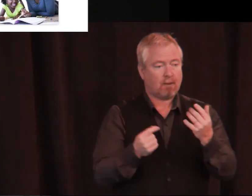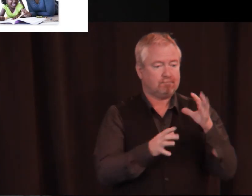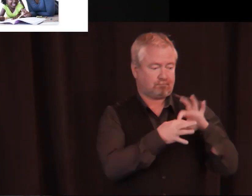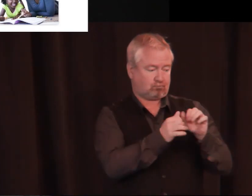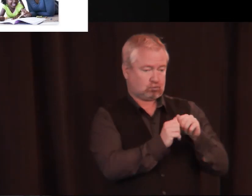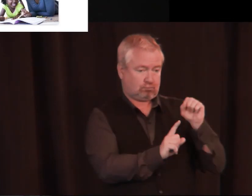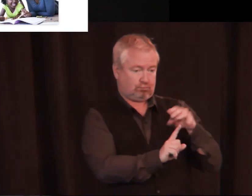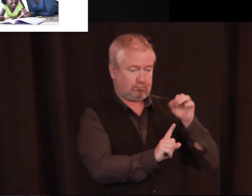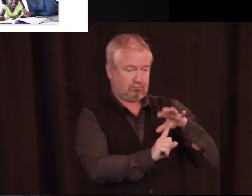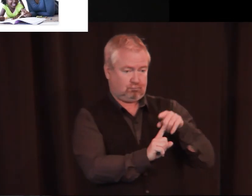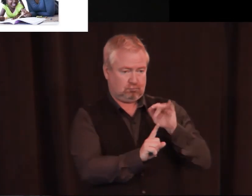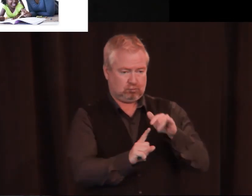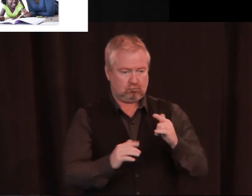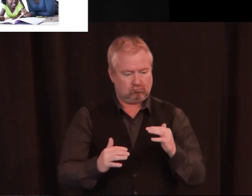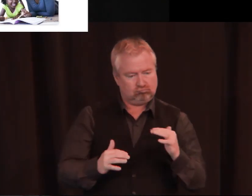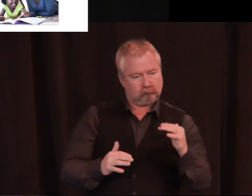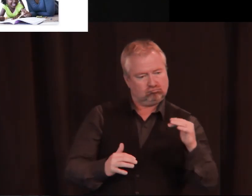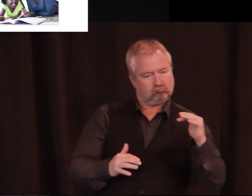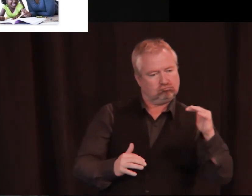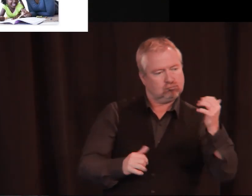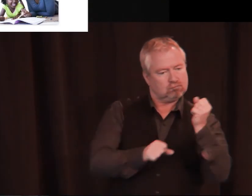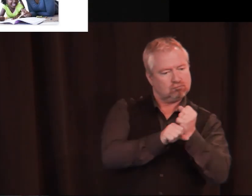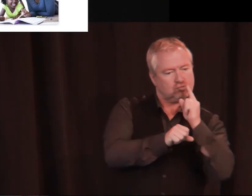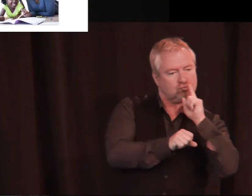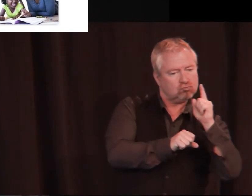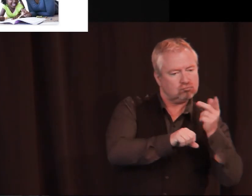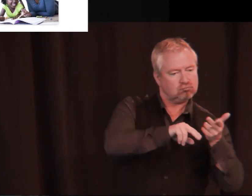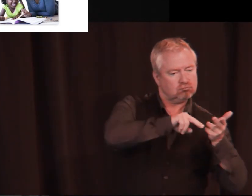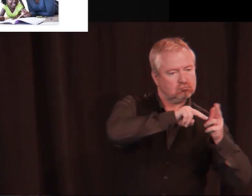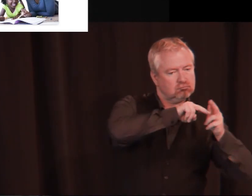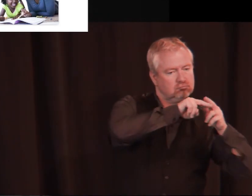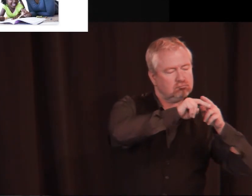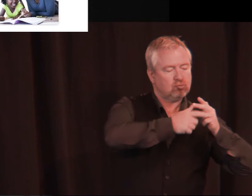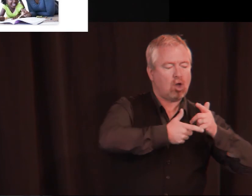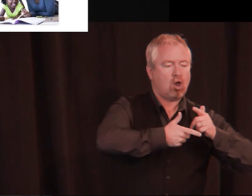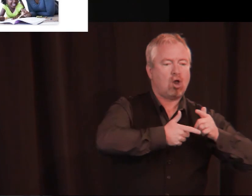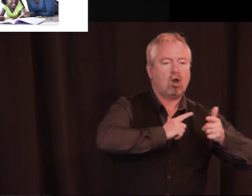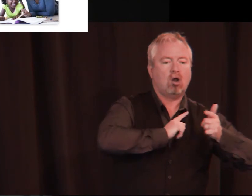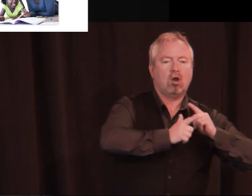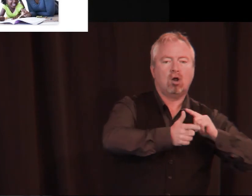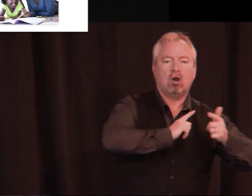We want to make sure we're trying to increase the number of conversational turns these kids have.